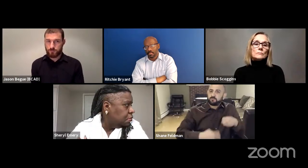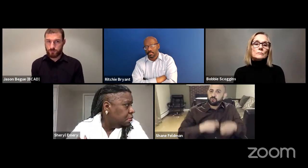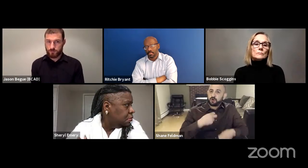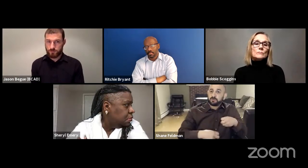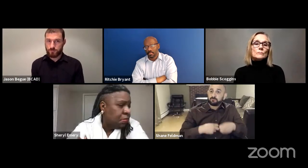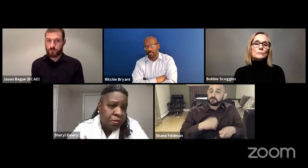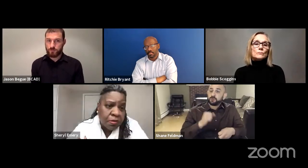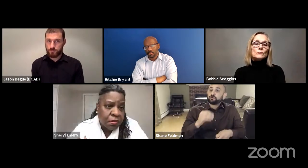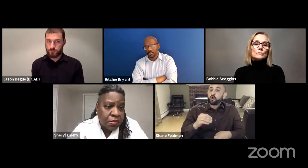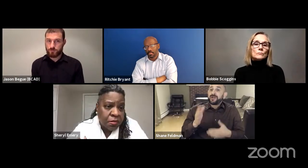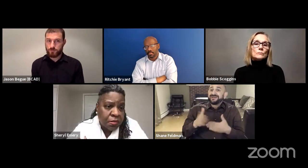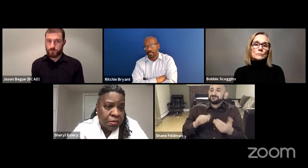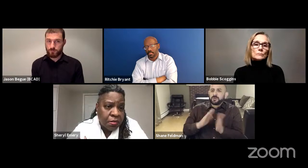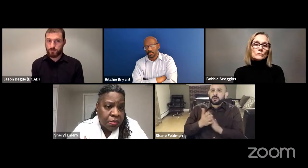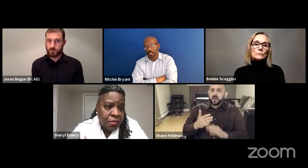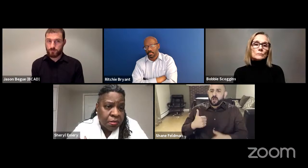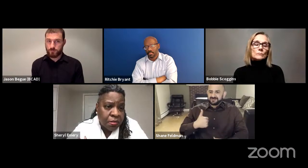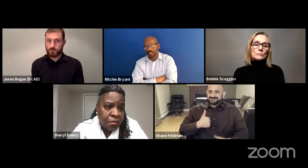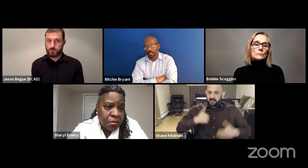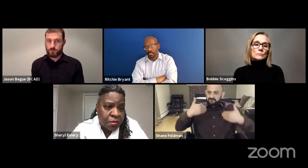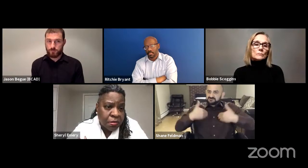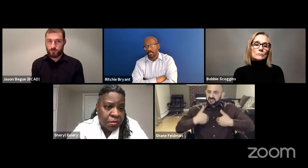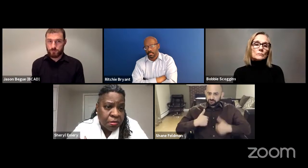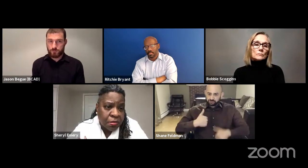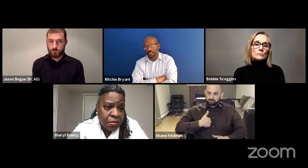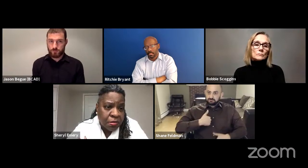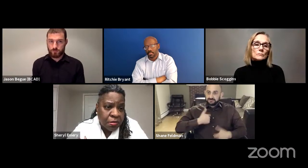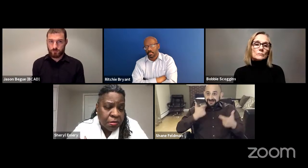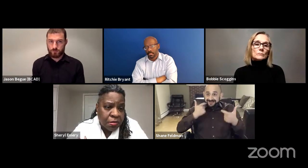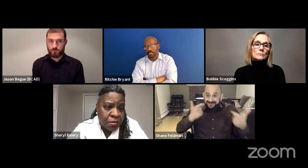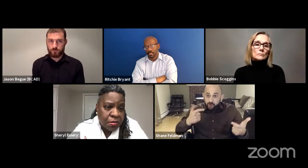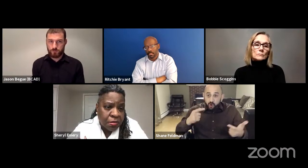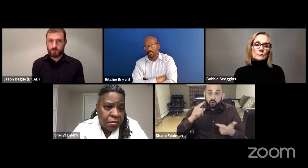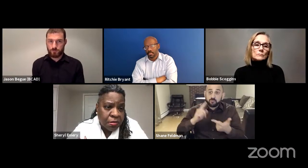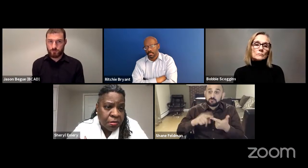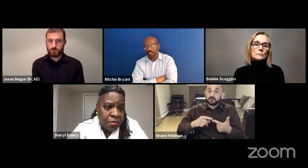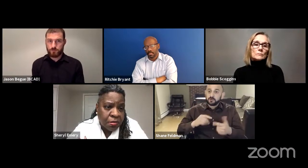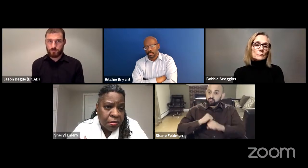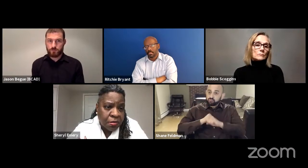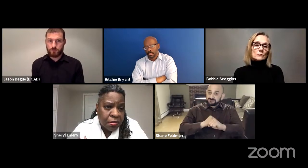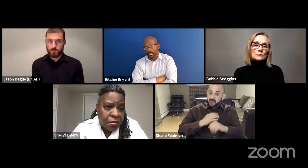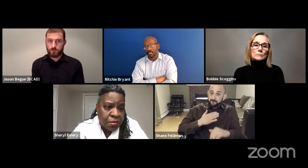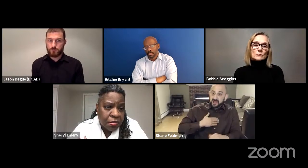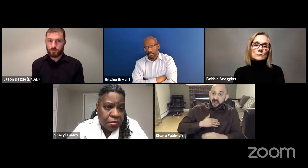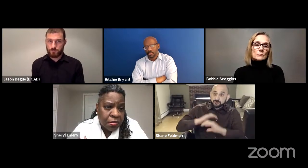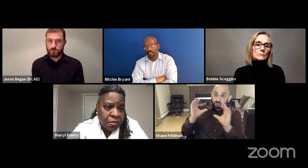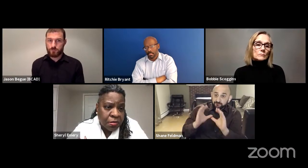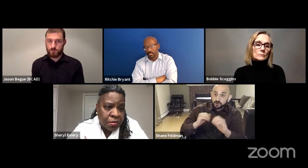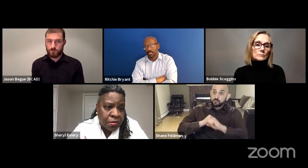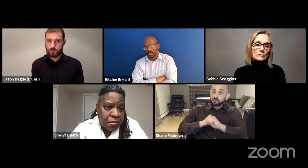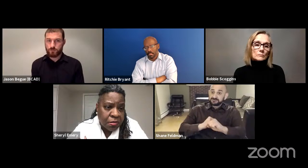those human stories, the problems that we've experienced. So we need to be a little bit